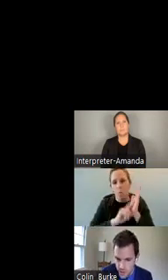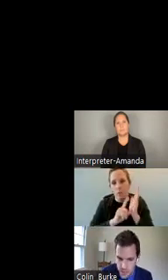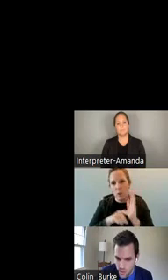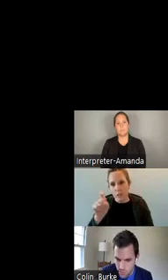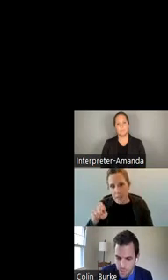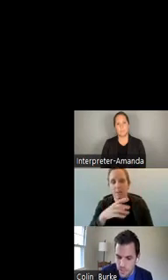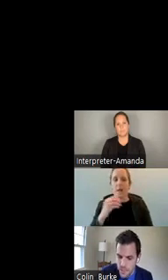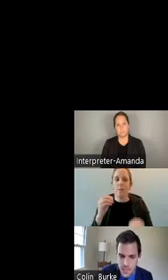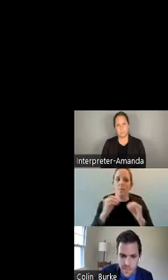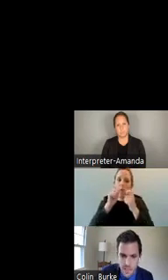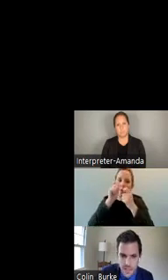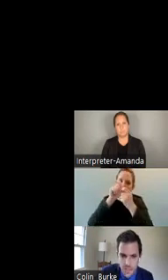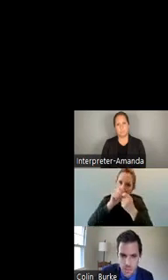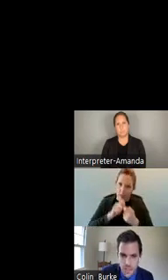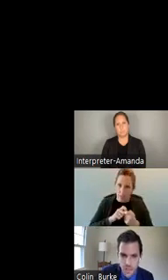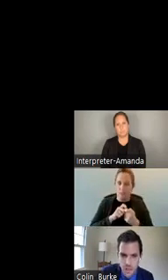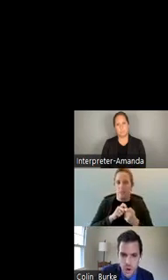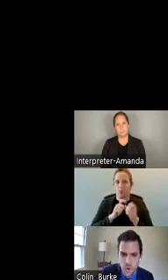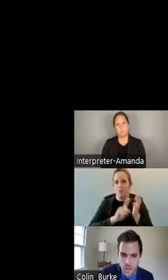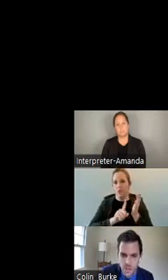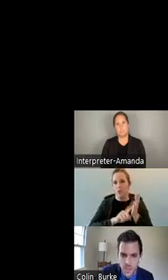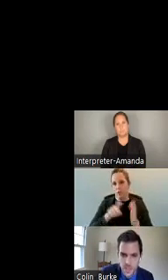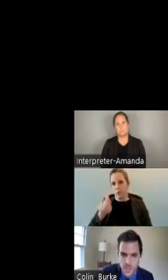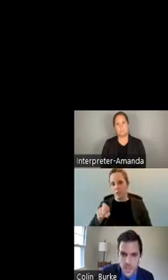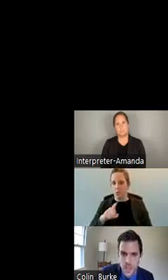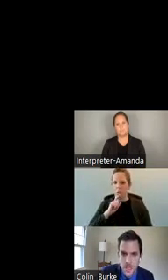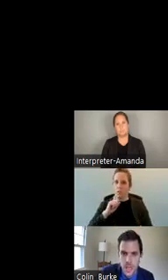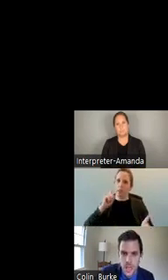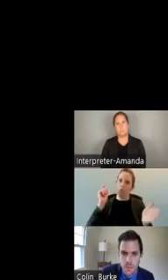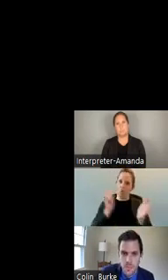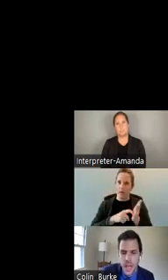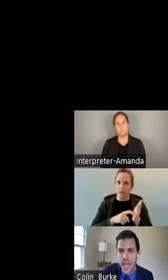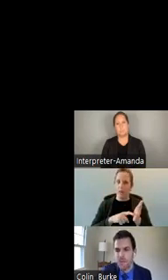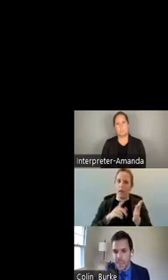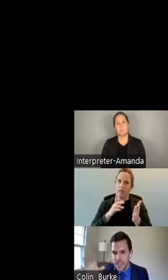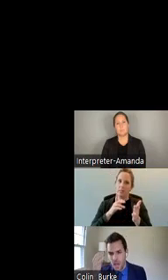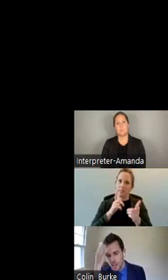is needed to sort of replicate these findings and help hone our understandings um so I provide that